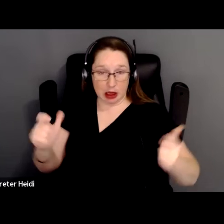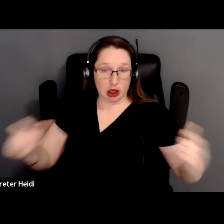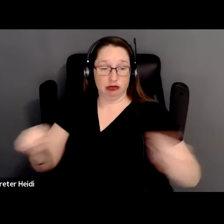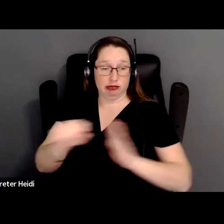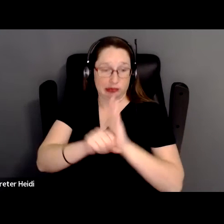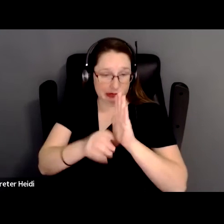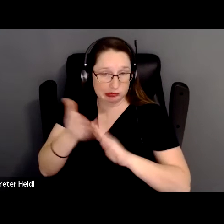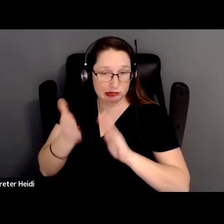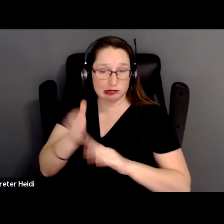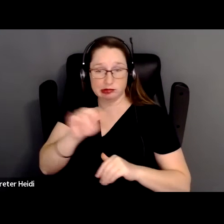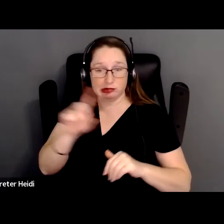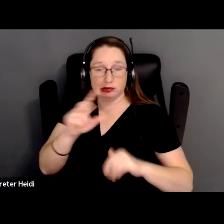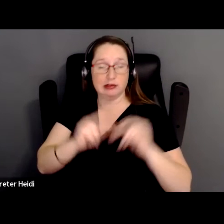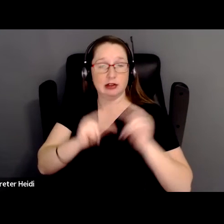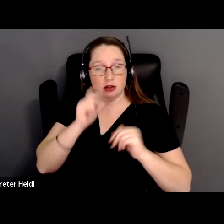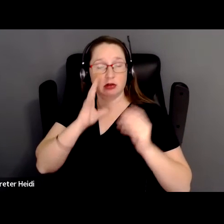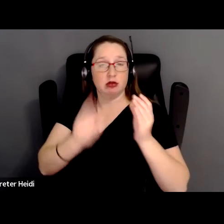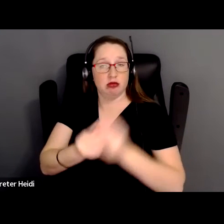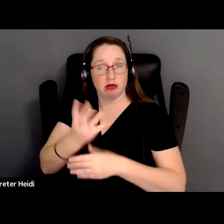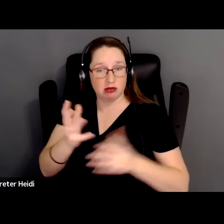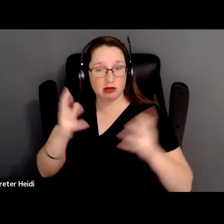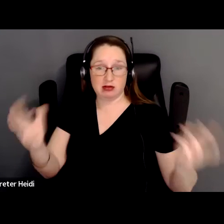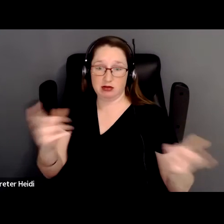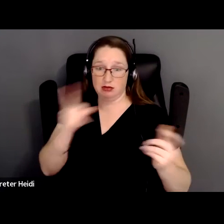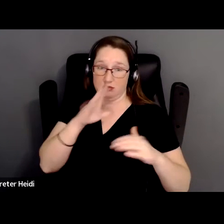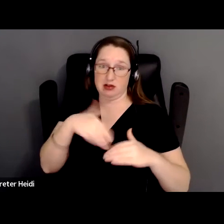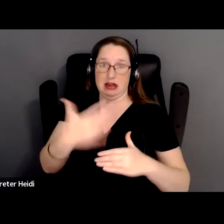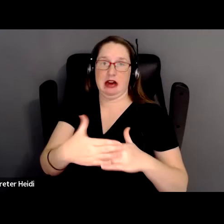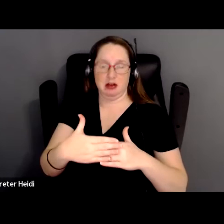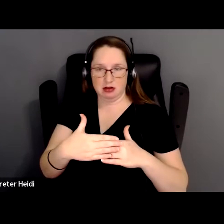Idd facilities will grow significantly even in the next 7 years.